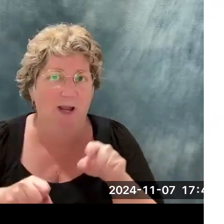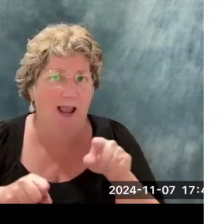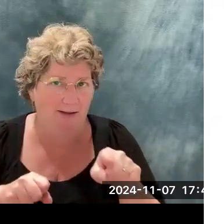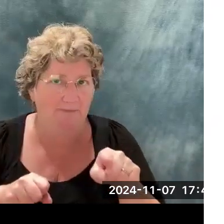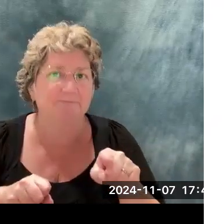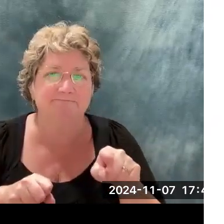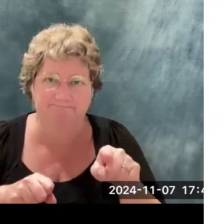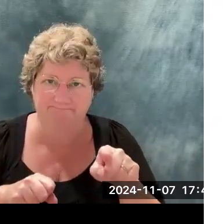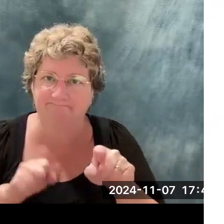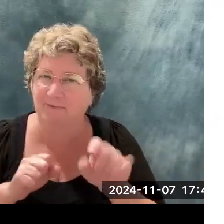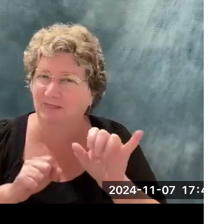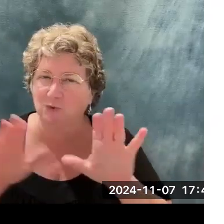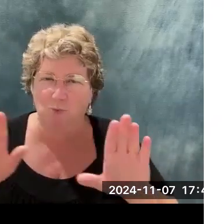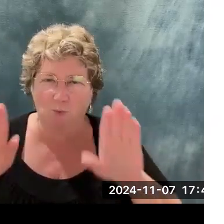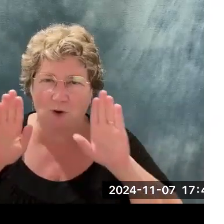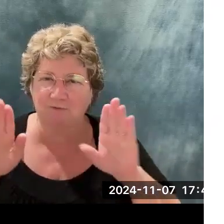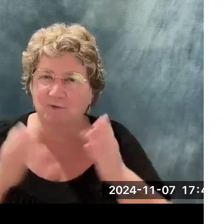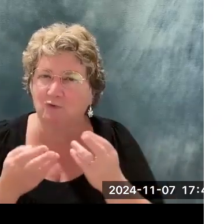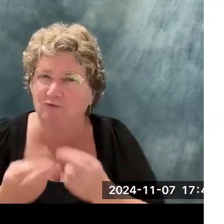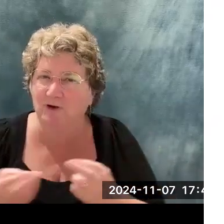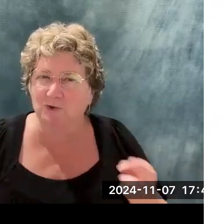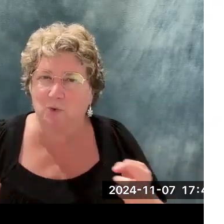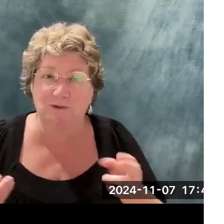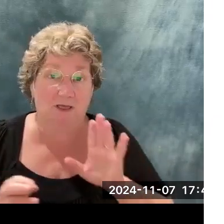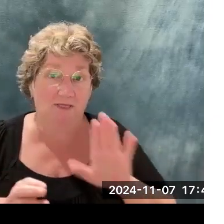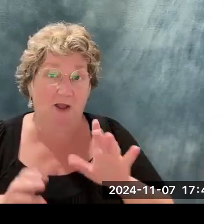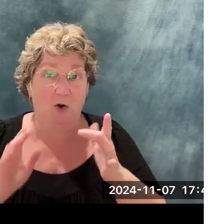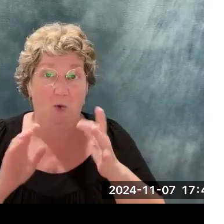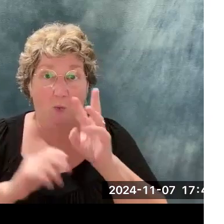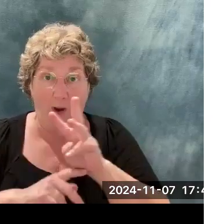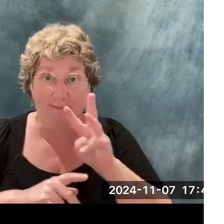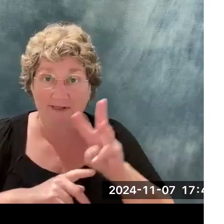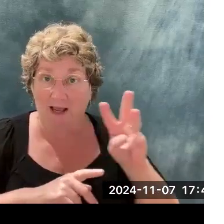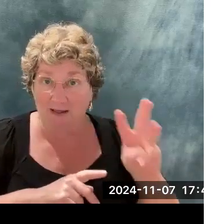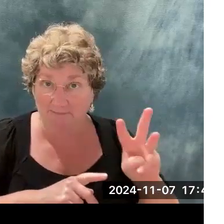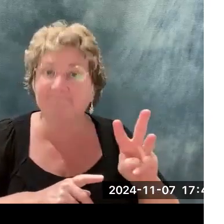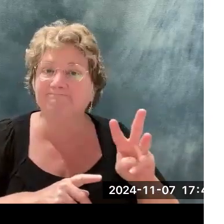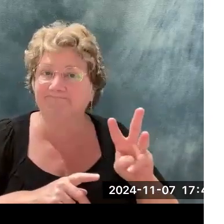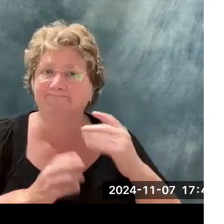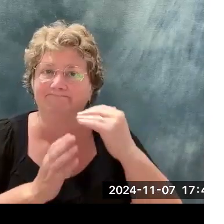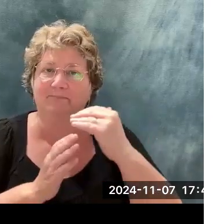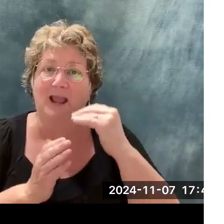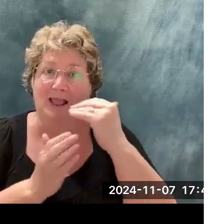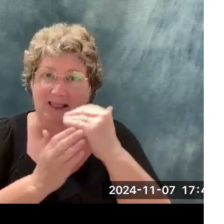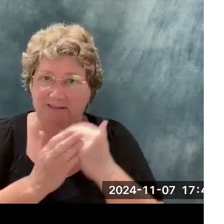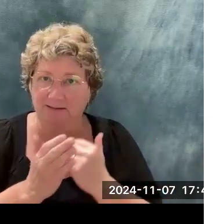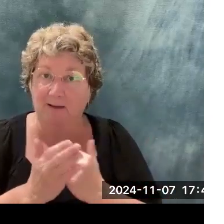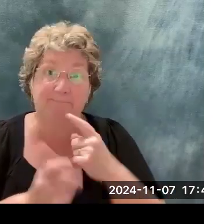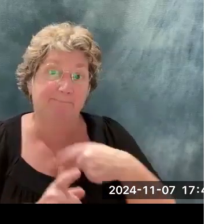You can go to their website. They also have a Facebook page that lists all of the support groups in the area.